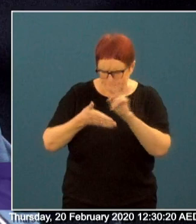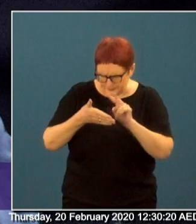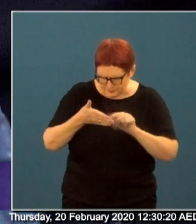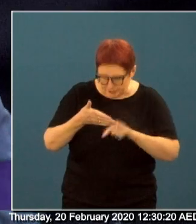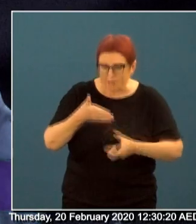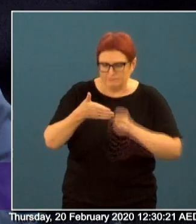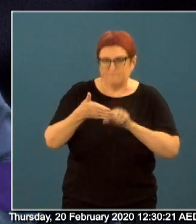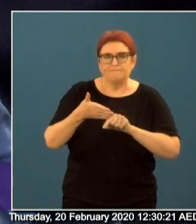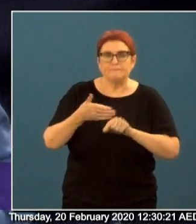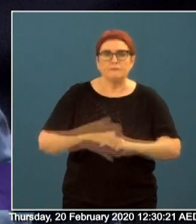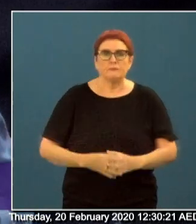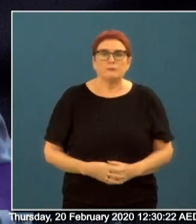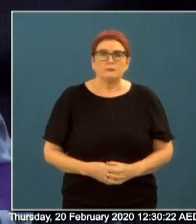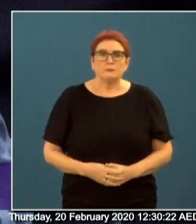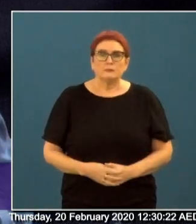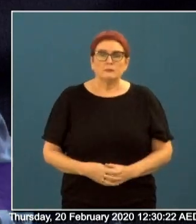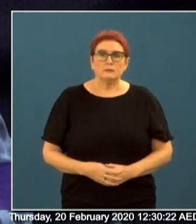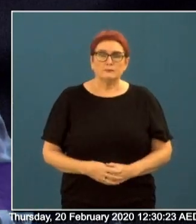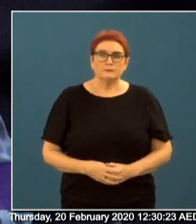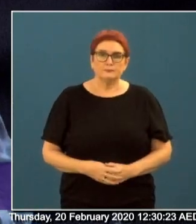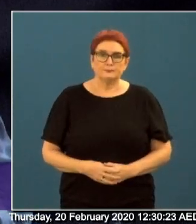The key elements, essentially, are that,